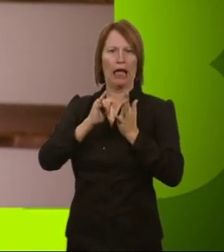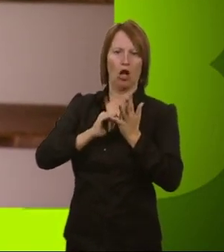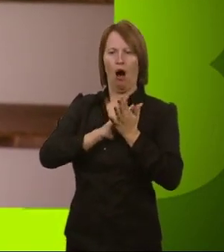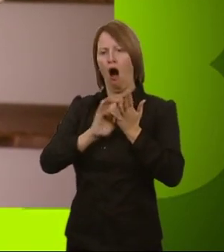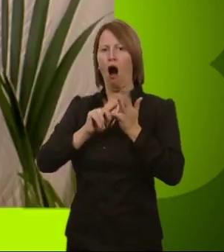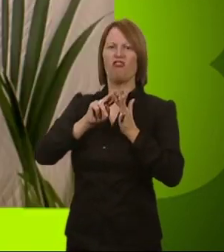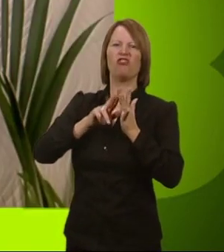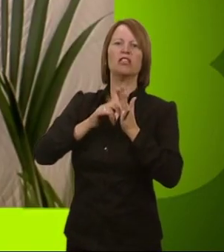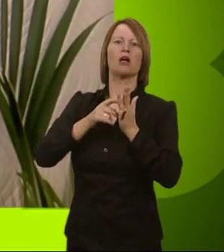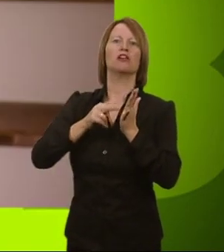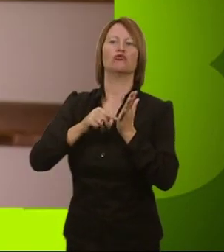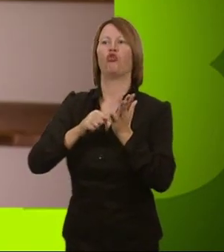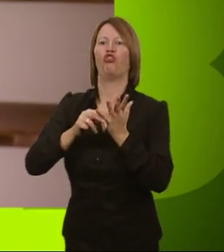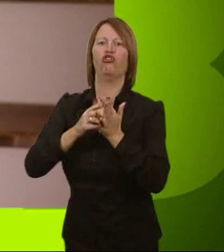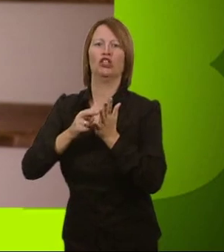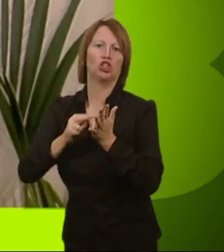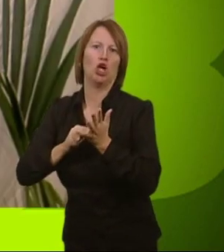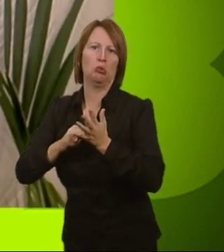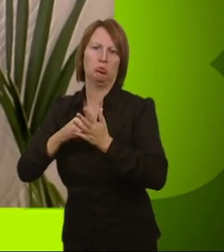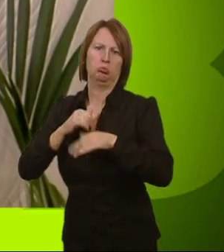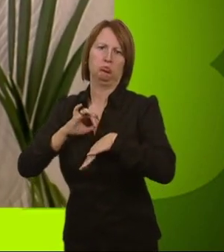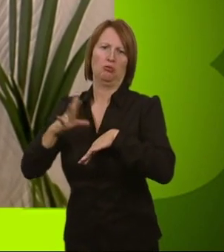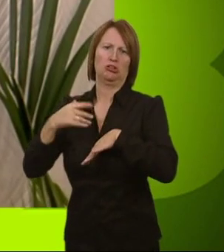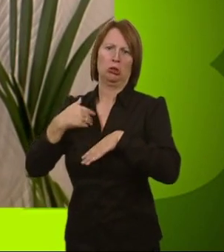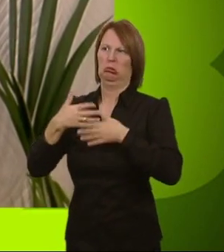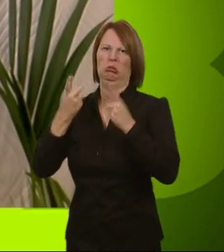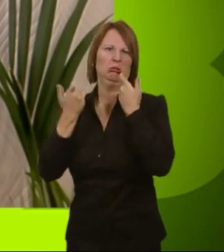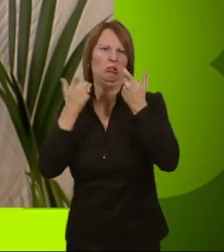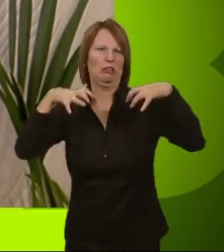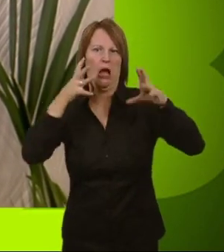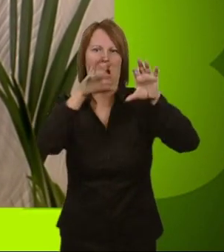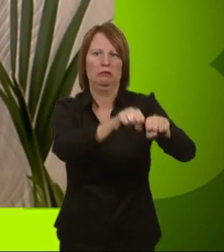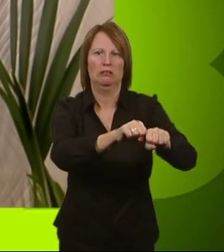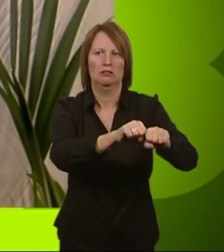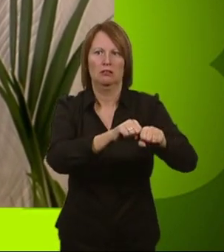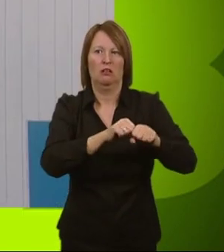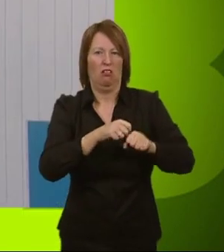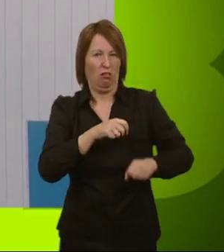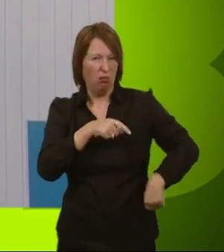tuffington professional Monster Hunter bit short for a monster hunter a you yeah it's